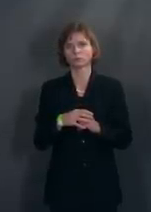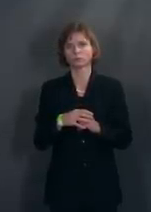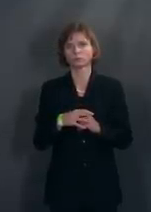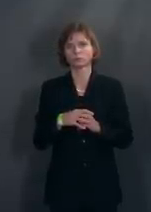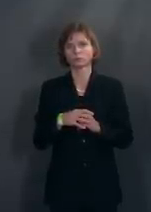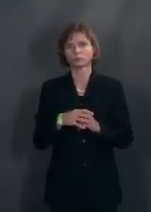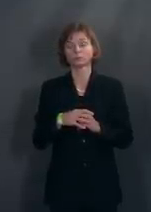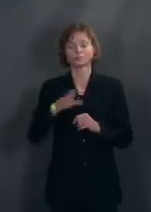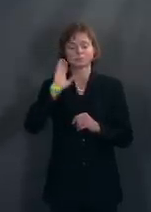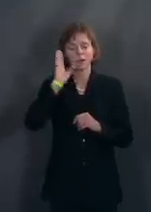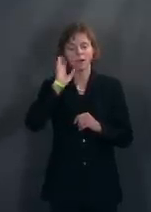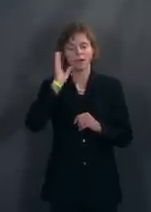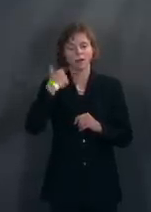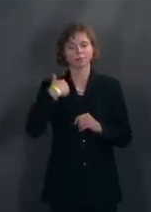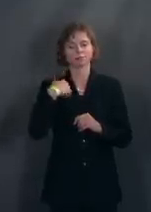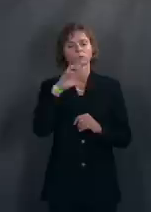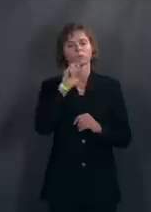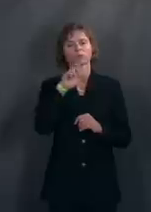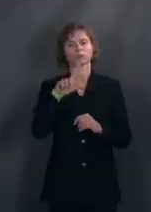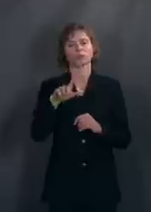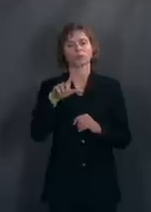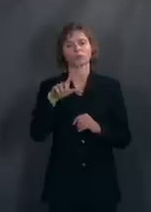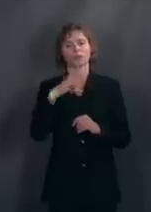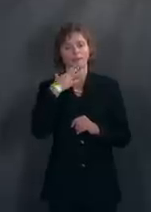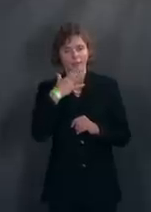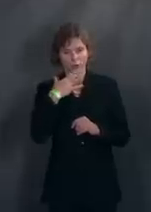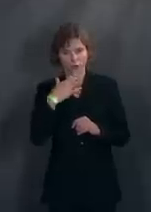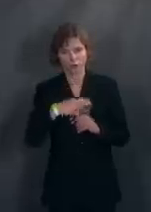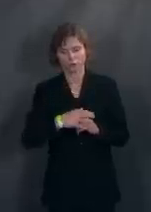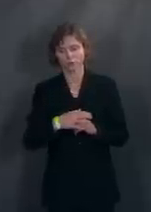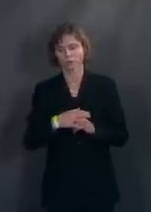The Press: Hi, this is this is Carl, thank you for your time.